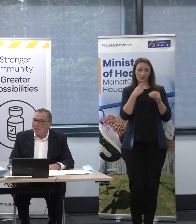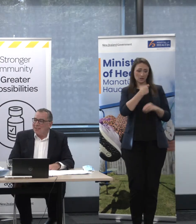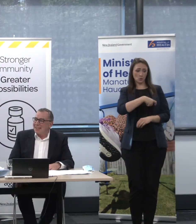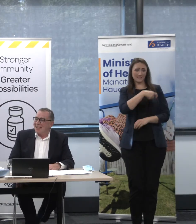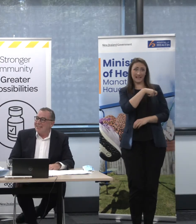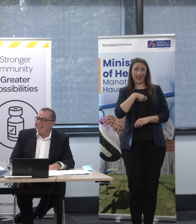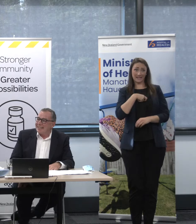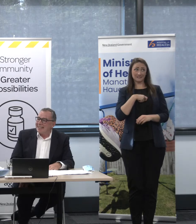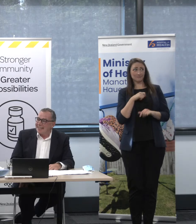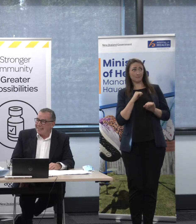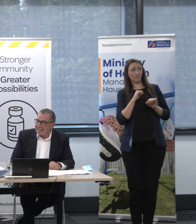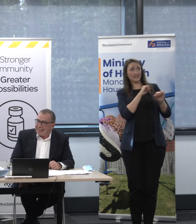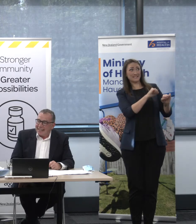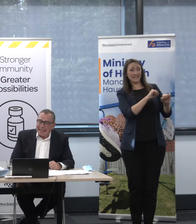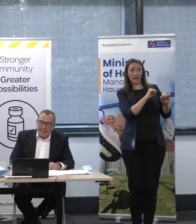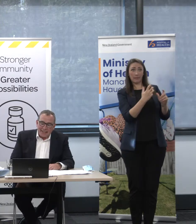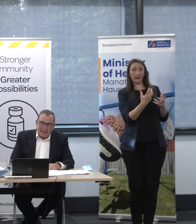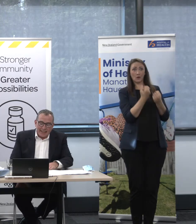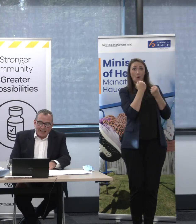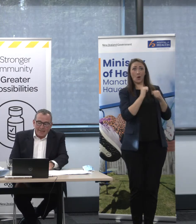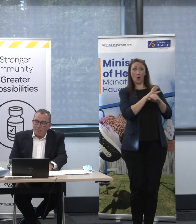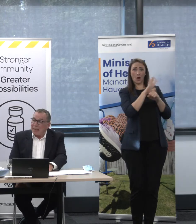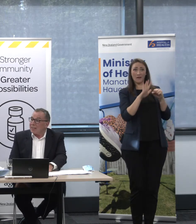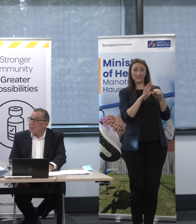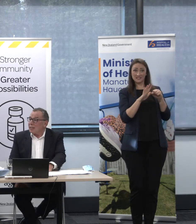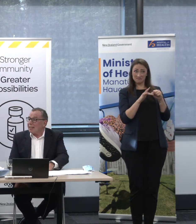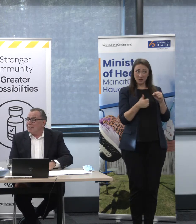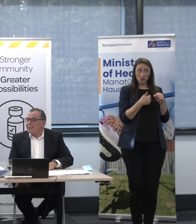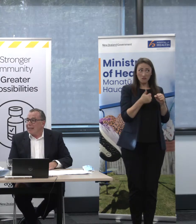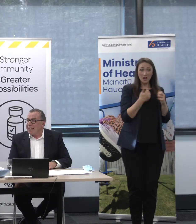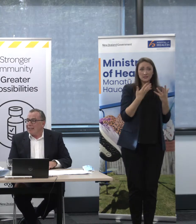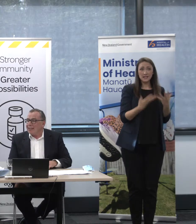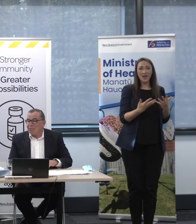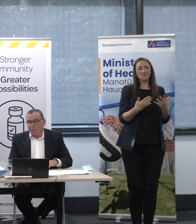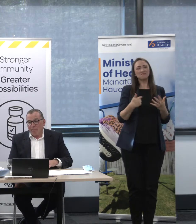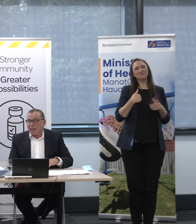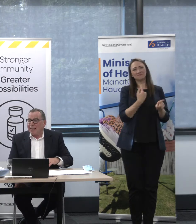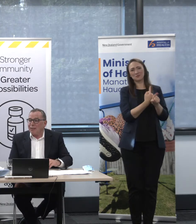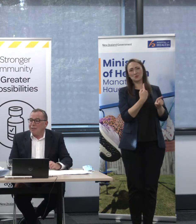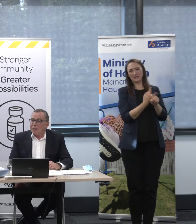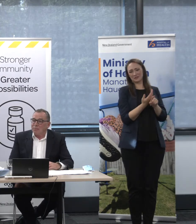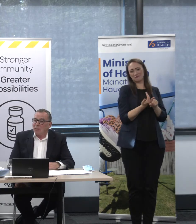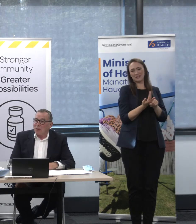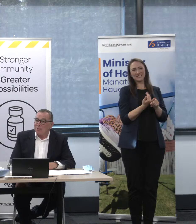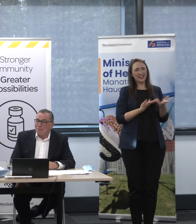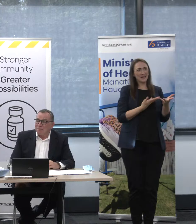I was just talking to him a few moments ago.